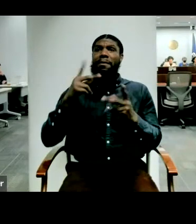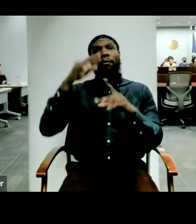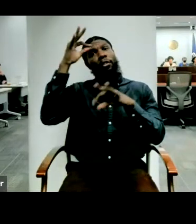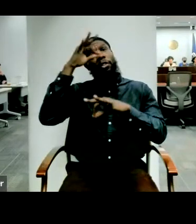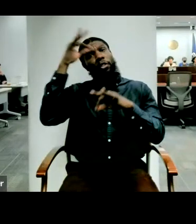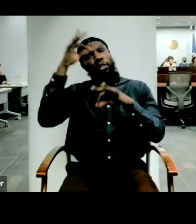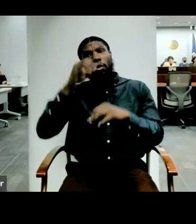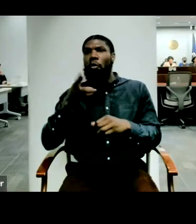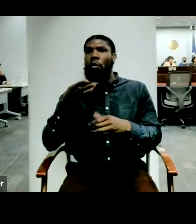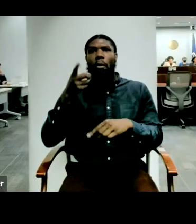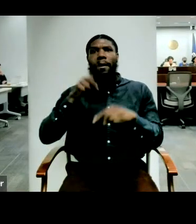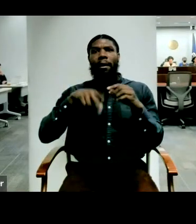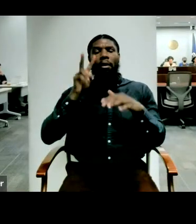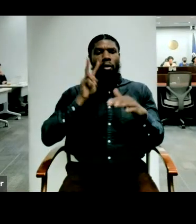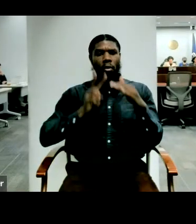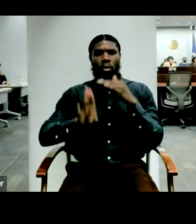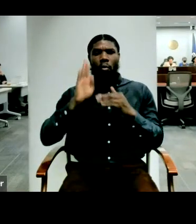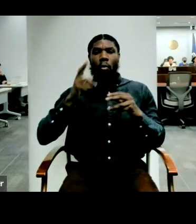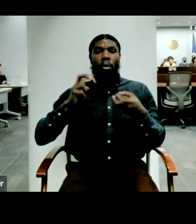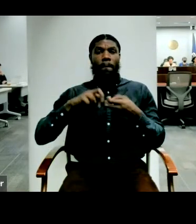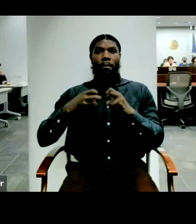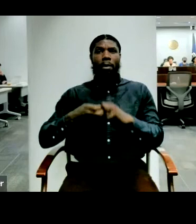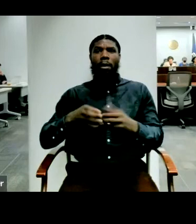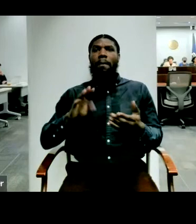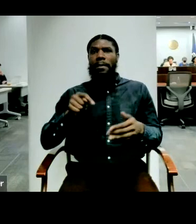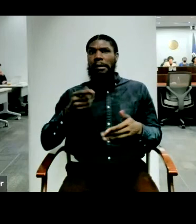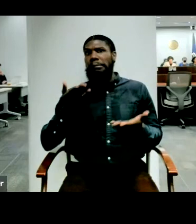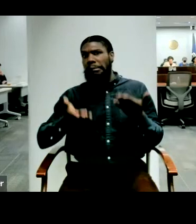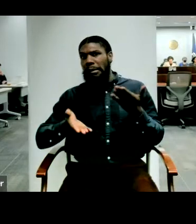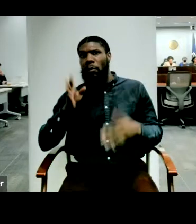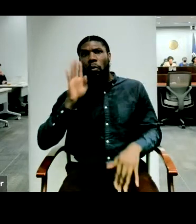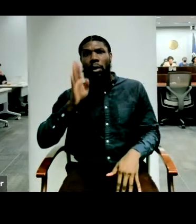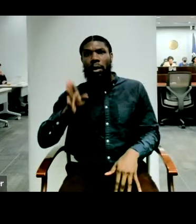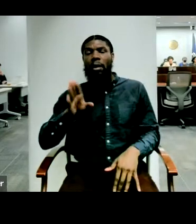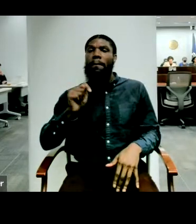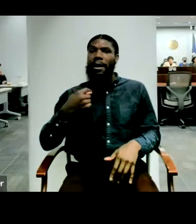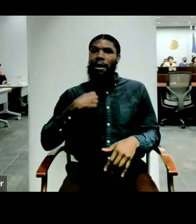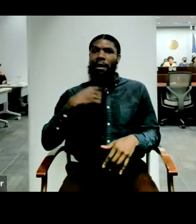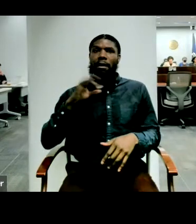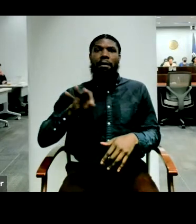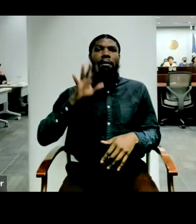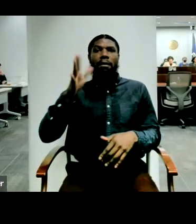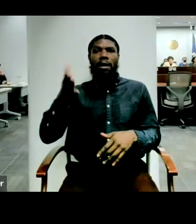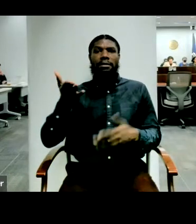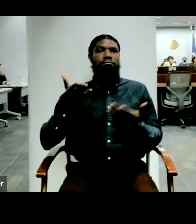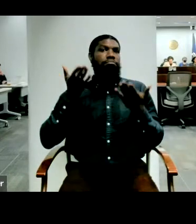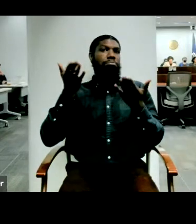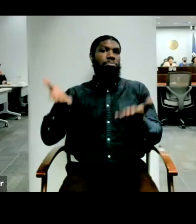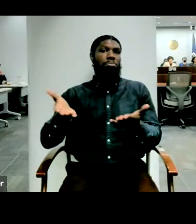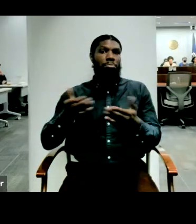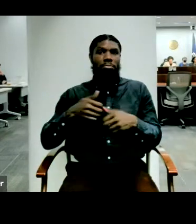yet. I'm suggesting to the degree both plaintiff bar members and defense bar memb